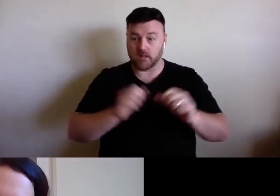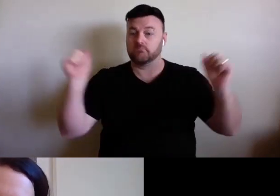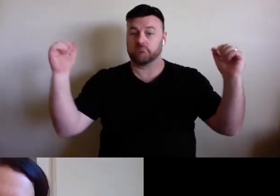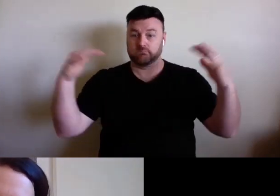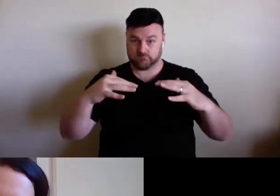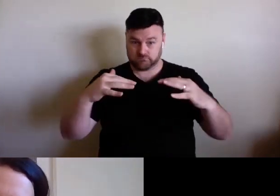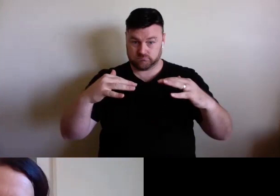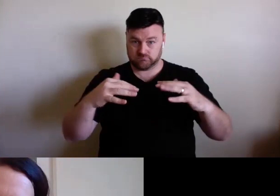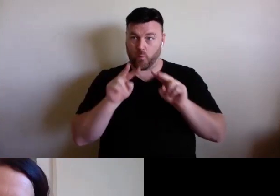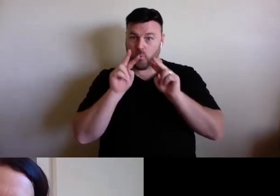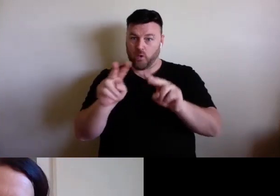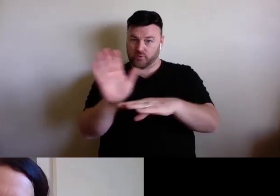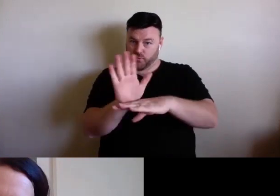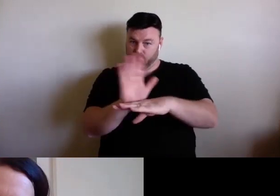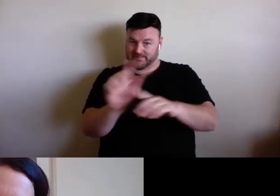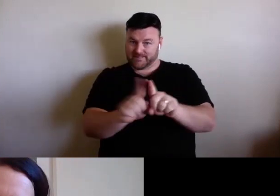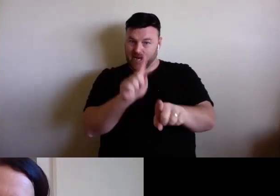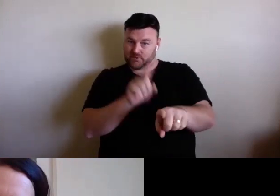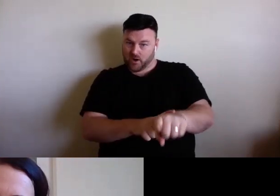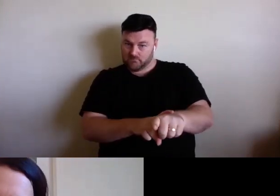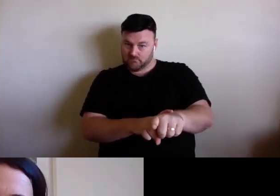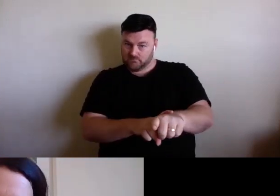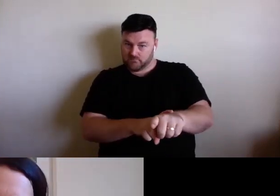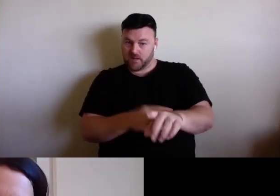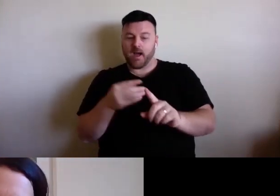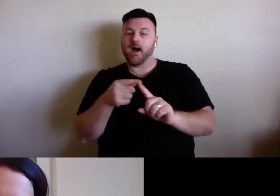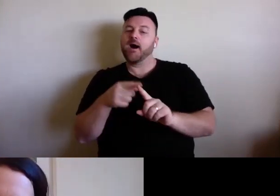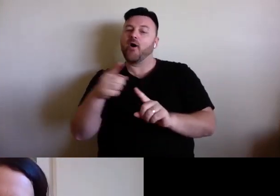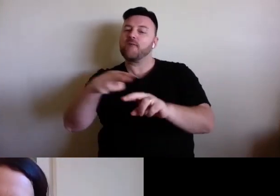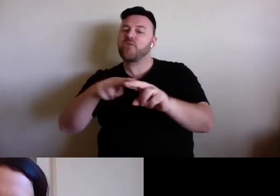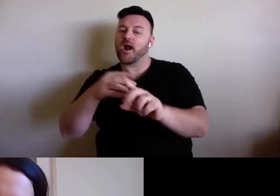whole pack which is how you might want to dress up, music playlists...